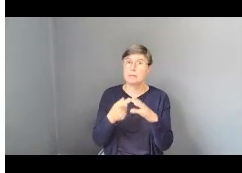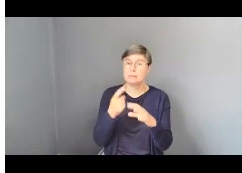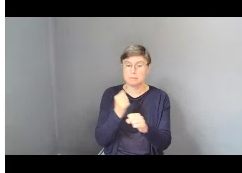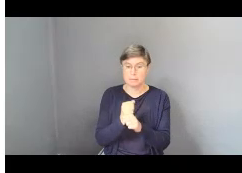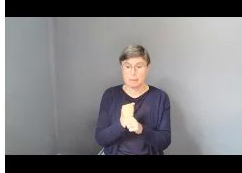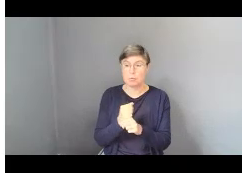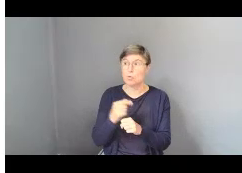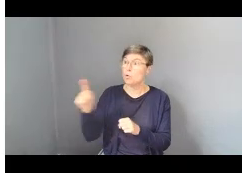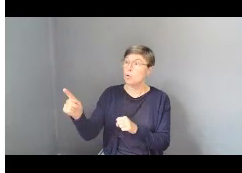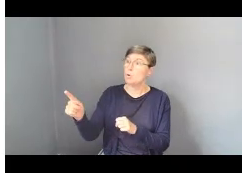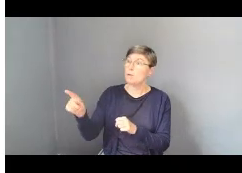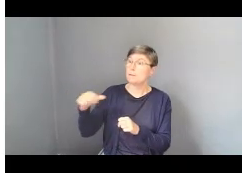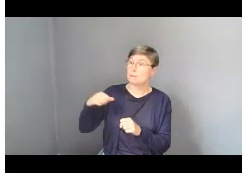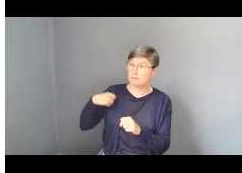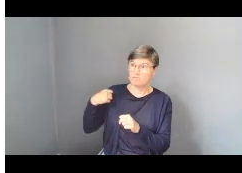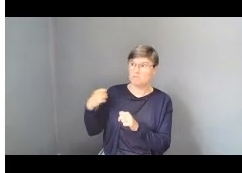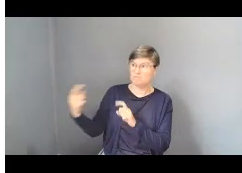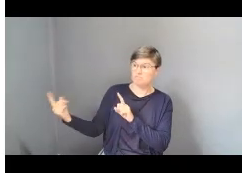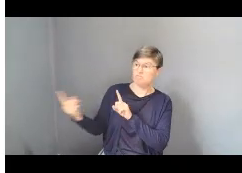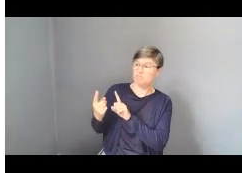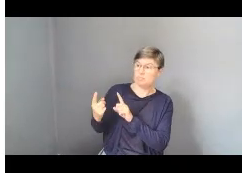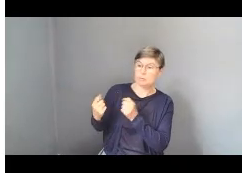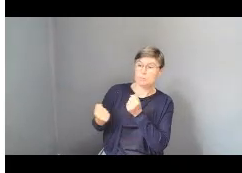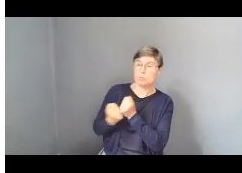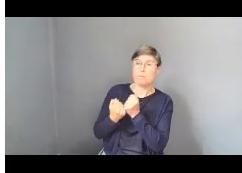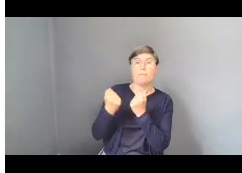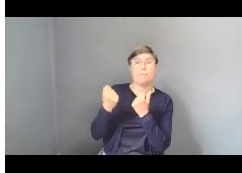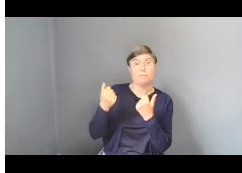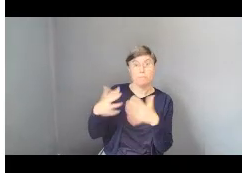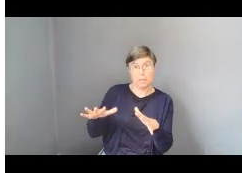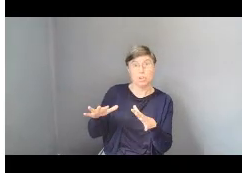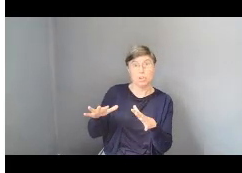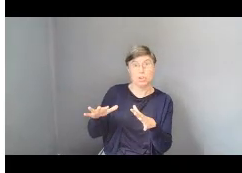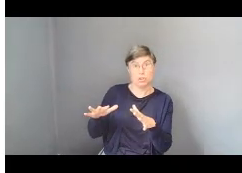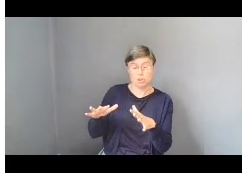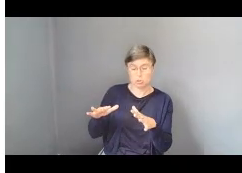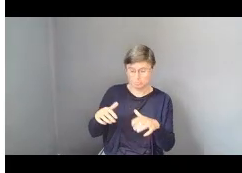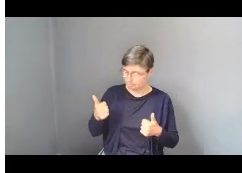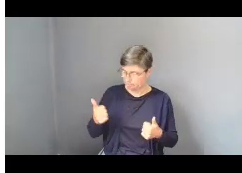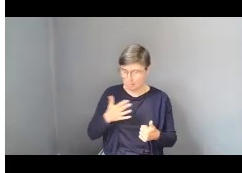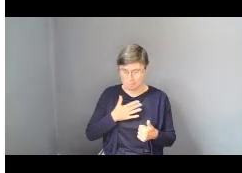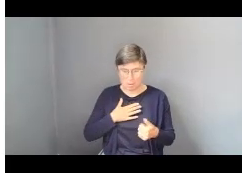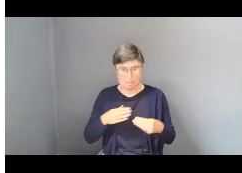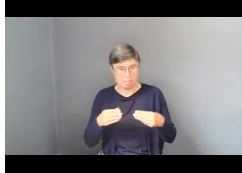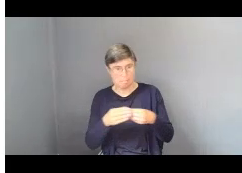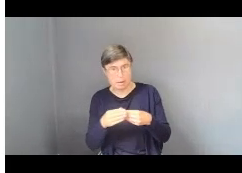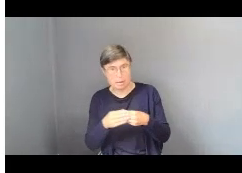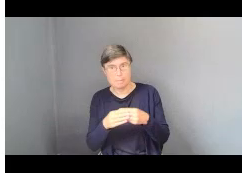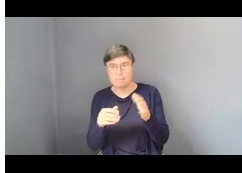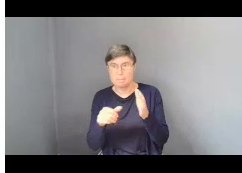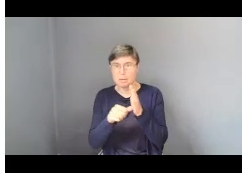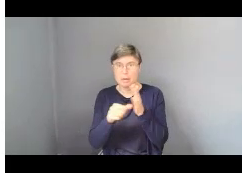they pay their provider or employee using their own money, and they get a receipt.